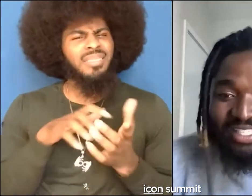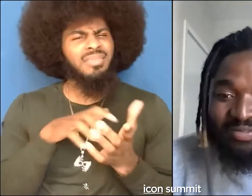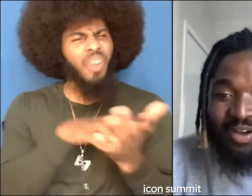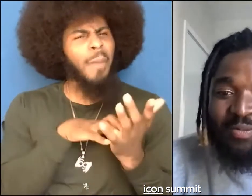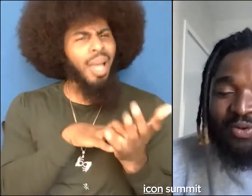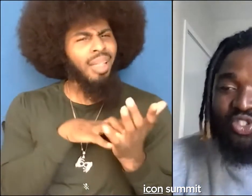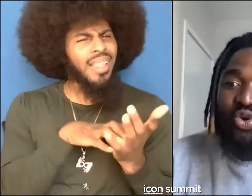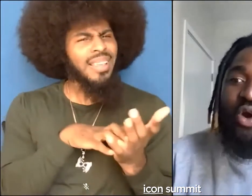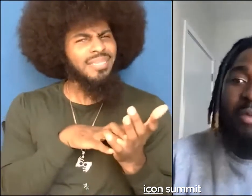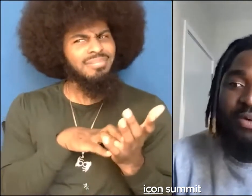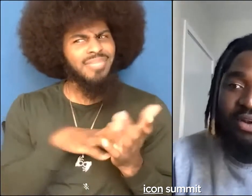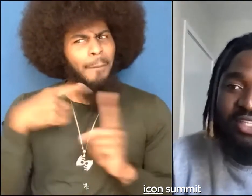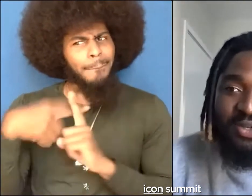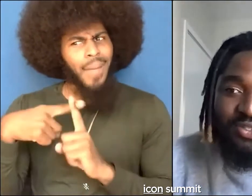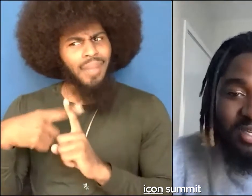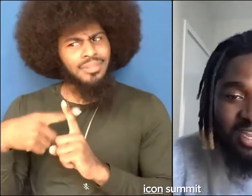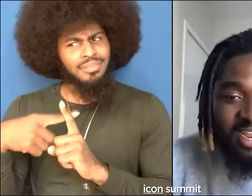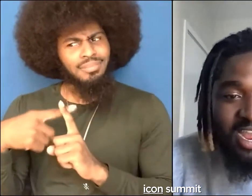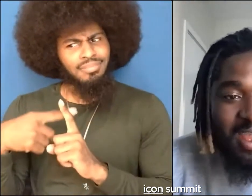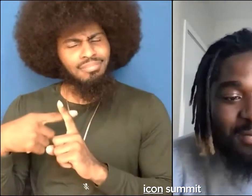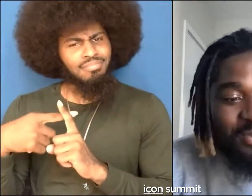which is vulnerable because you don't know how people are going to respond to it.